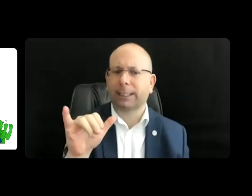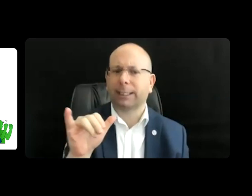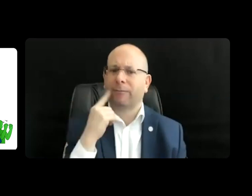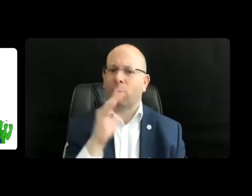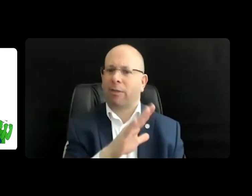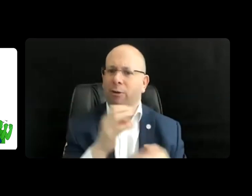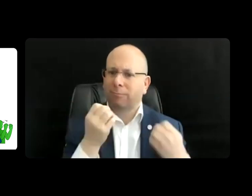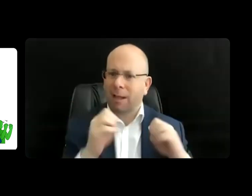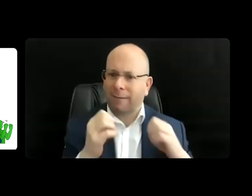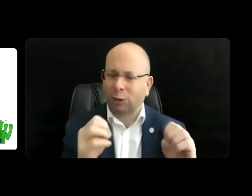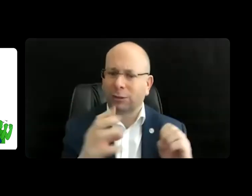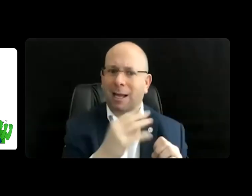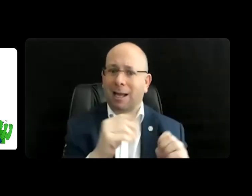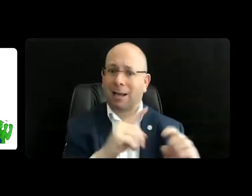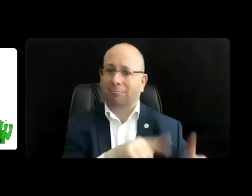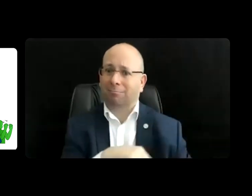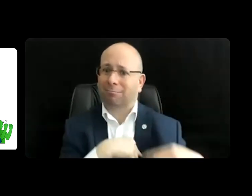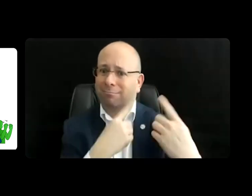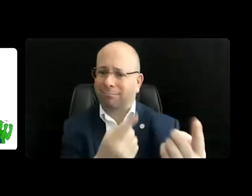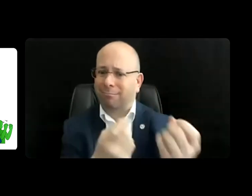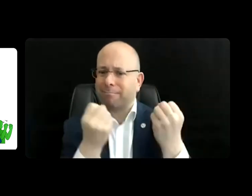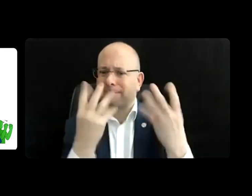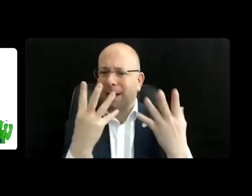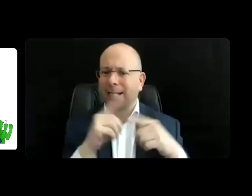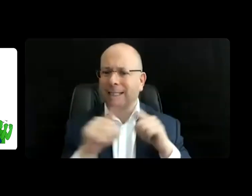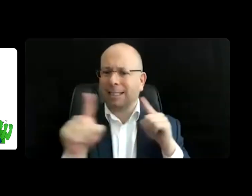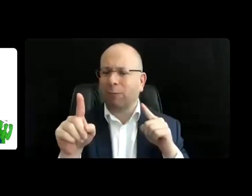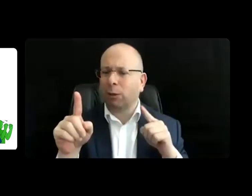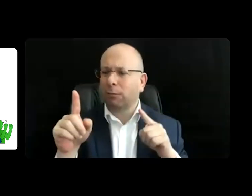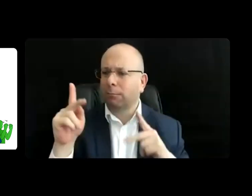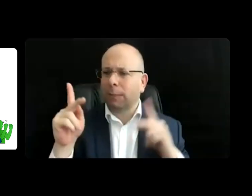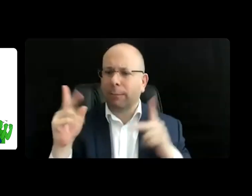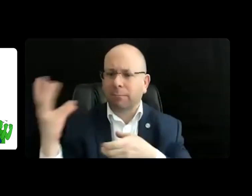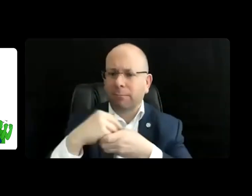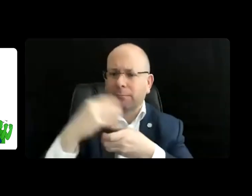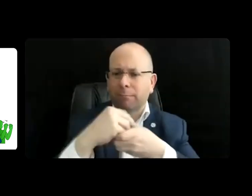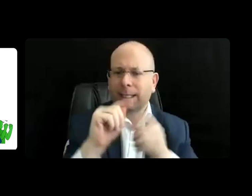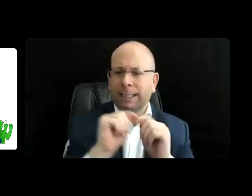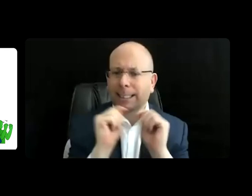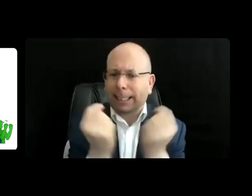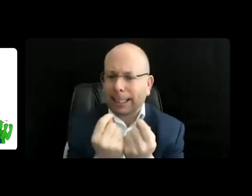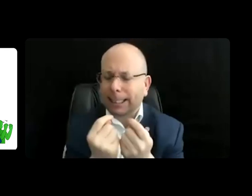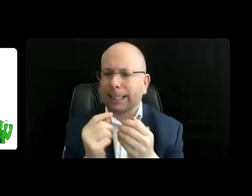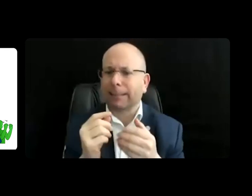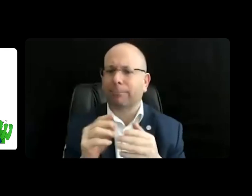remarkable job so Patrick and Tony I would like to thank for their efforts in getting the effort off the ground.